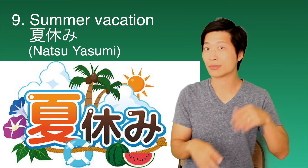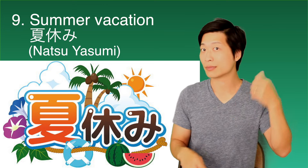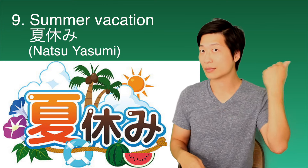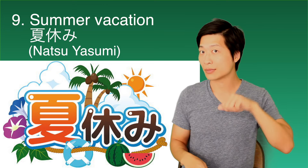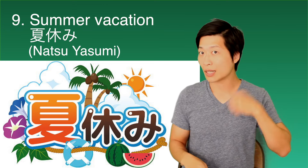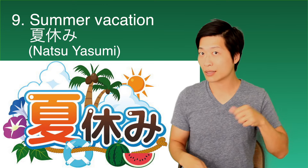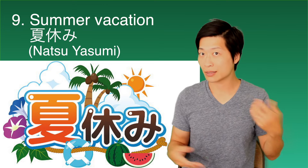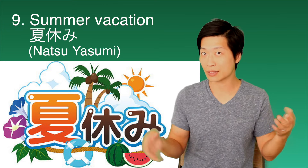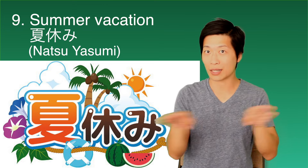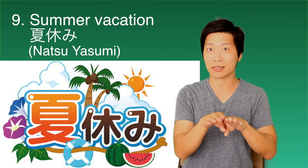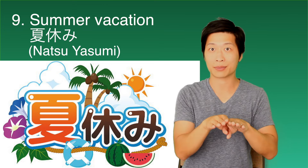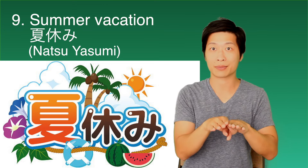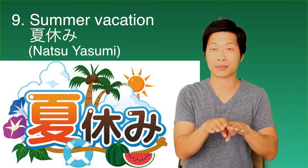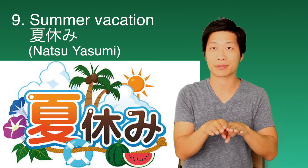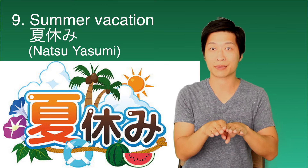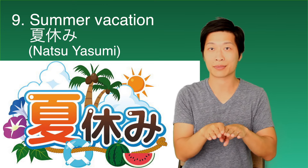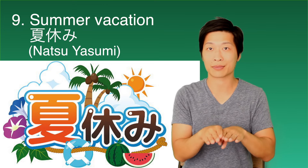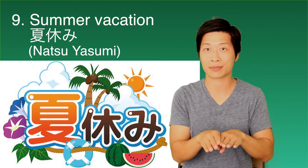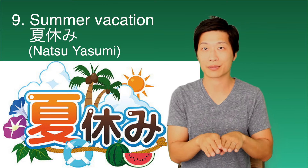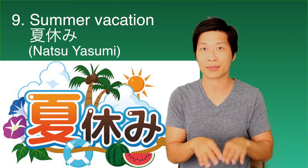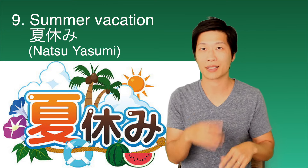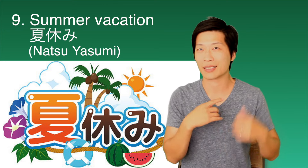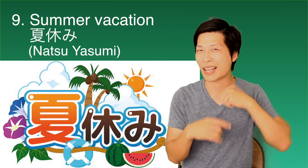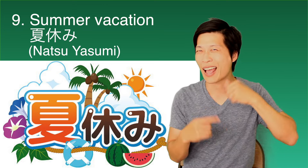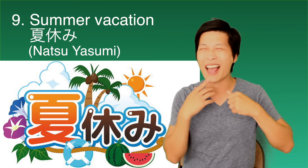This is the JSL sign for "hot" and "Yasumi" (vacation)